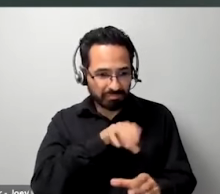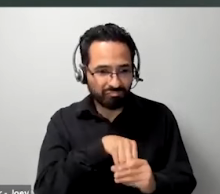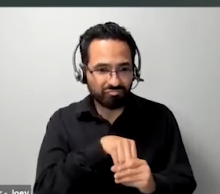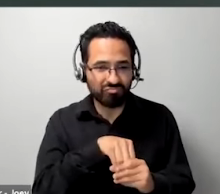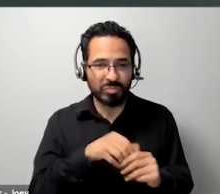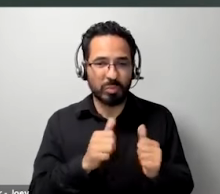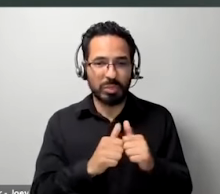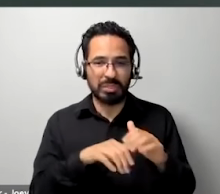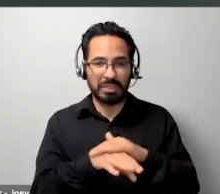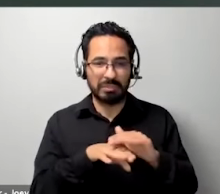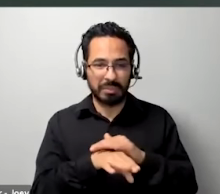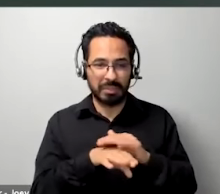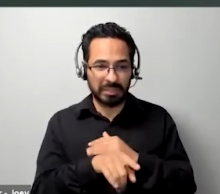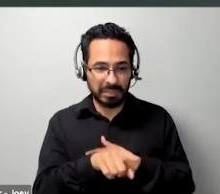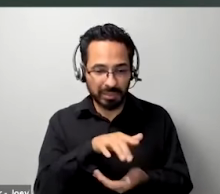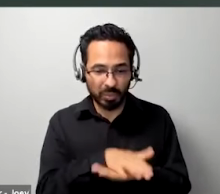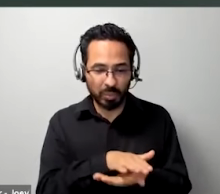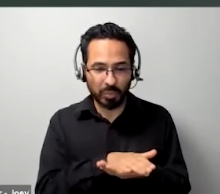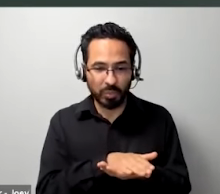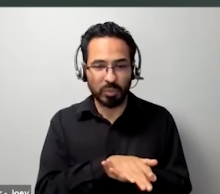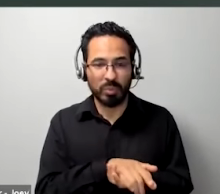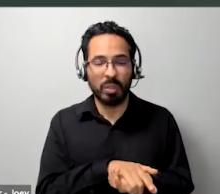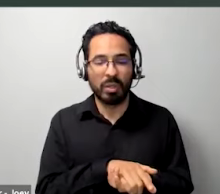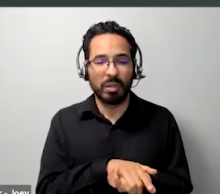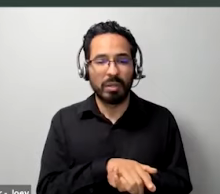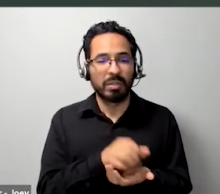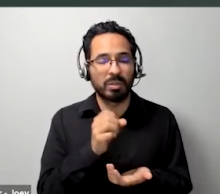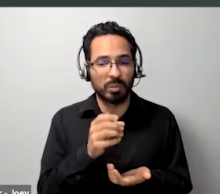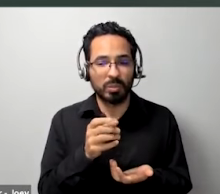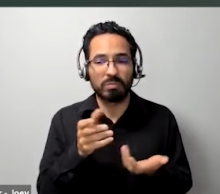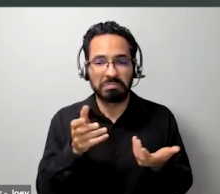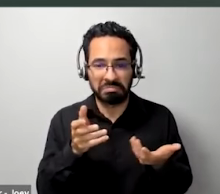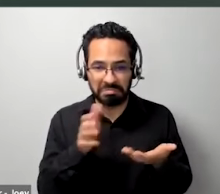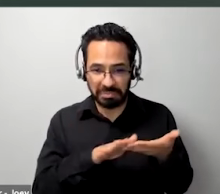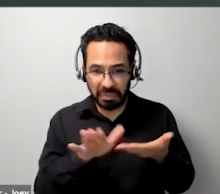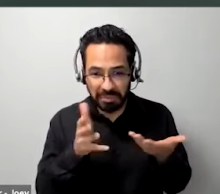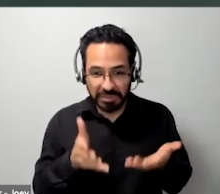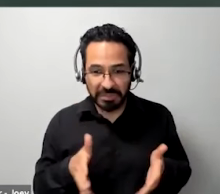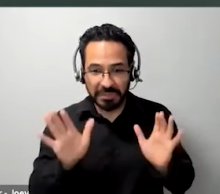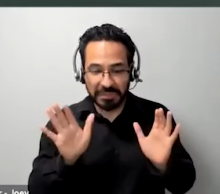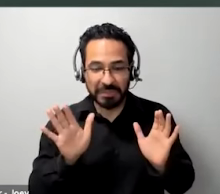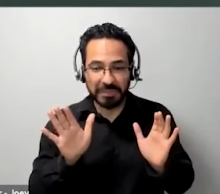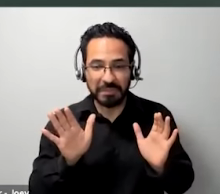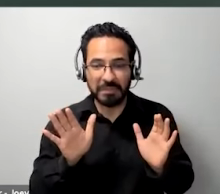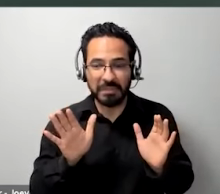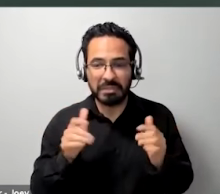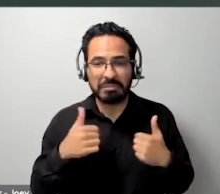on my campus as well. And so after college, I actually started my career